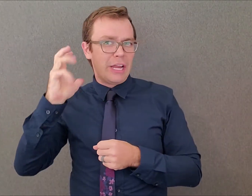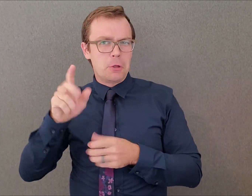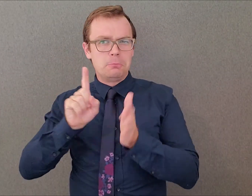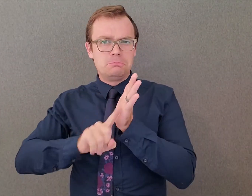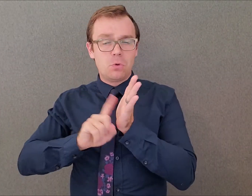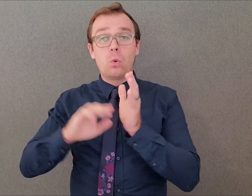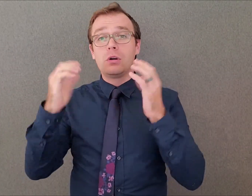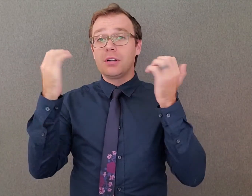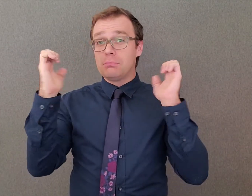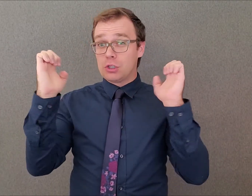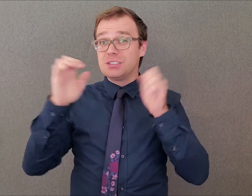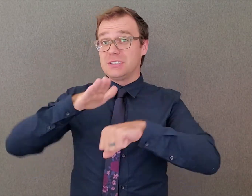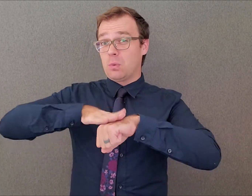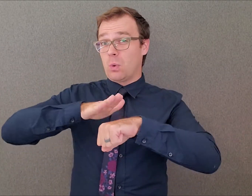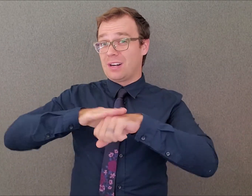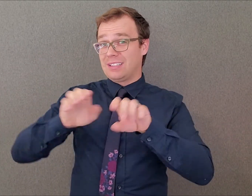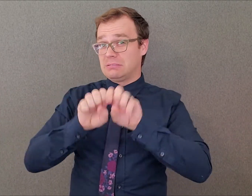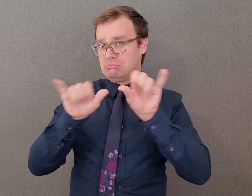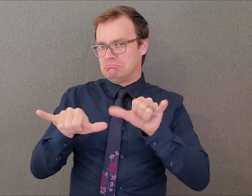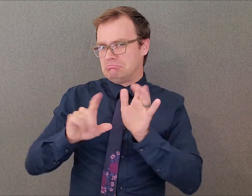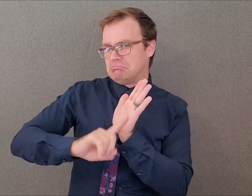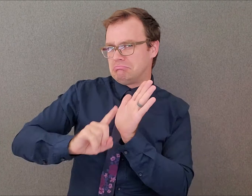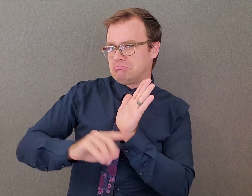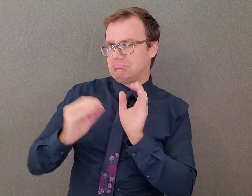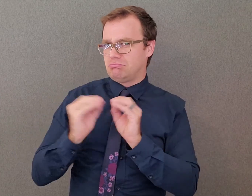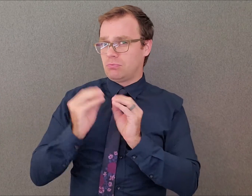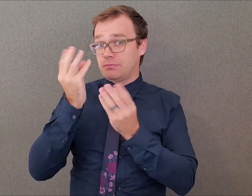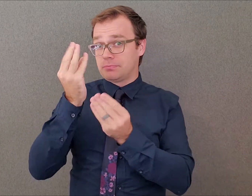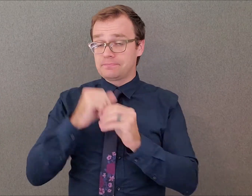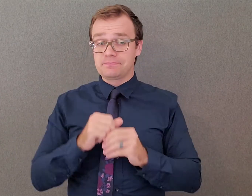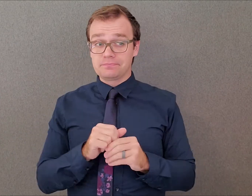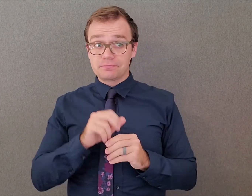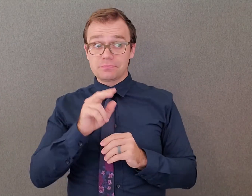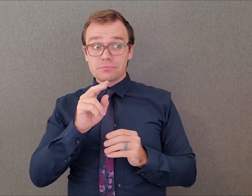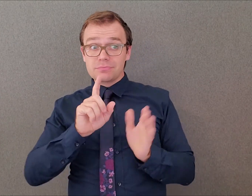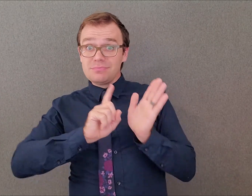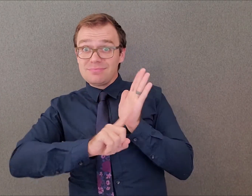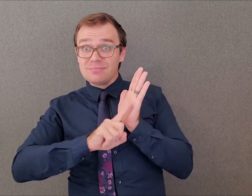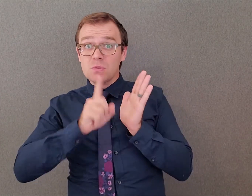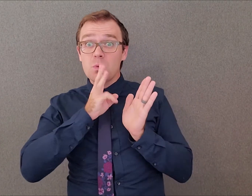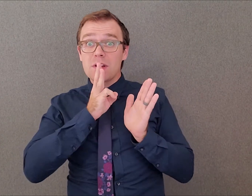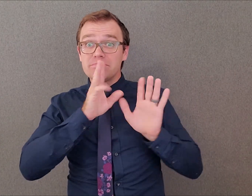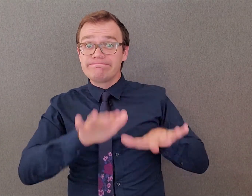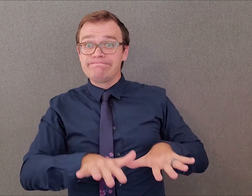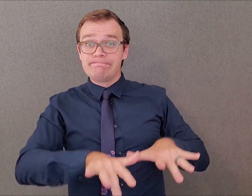or emergency management warning systems for information. Watch for flooding,